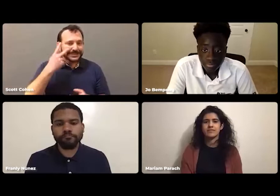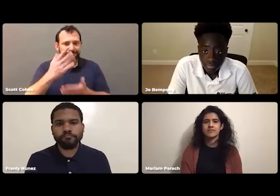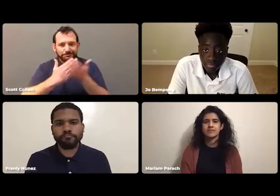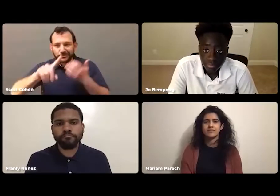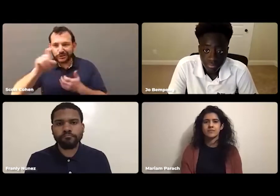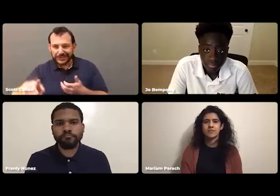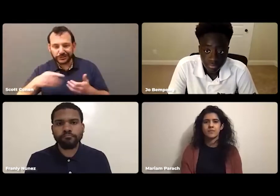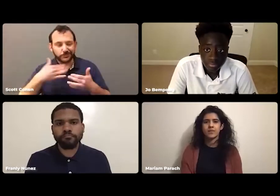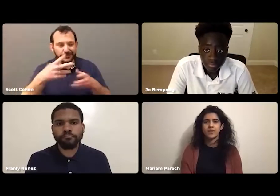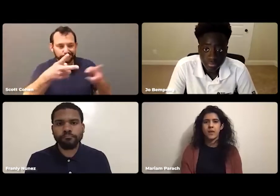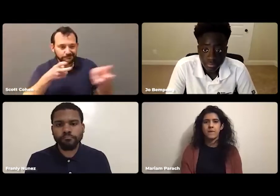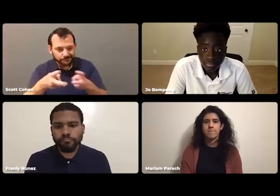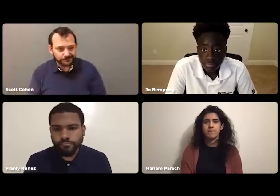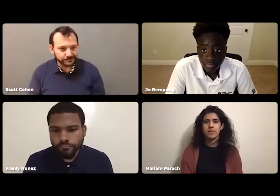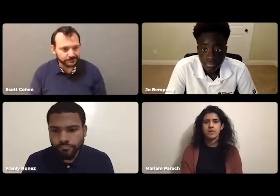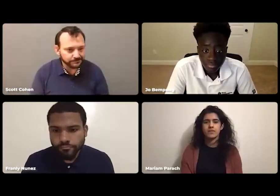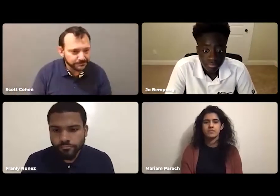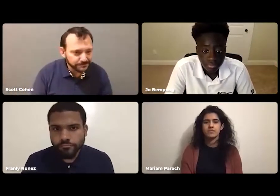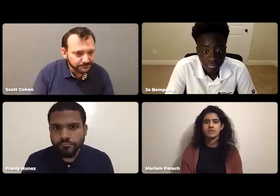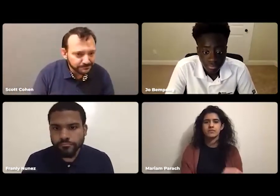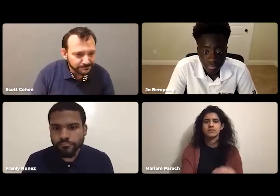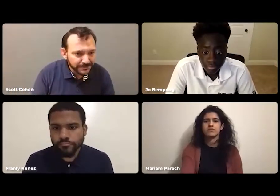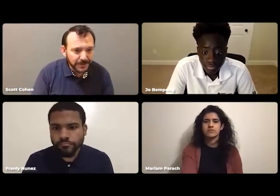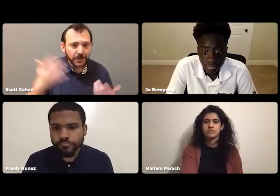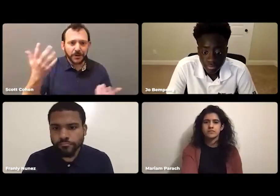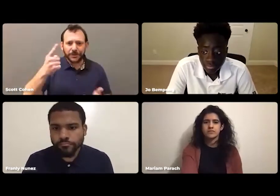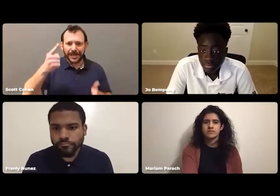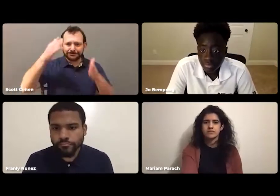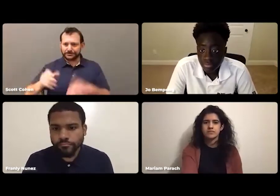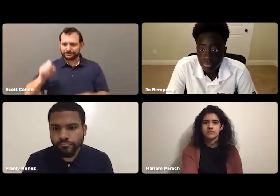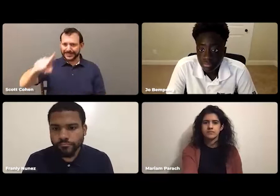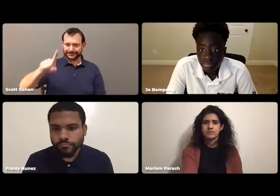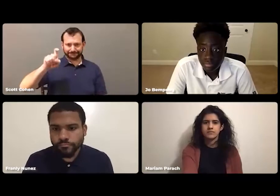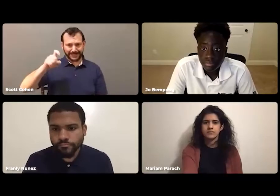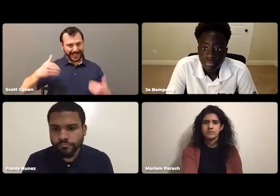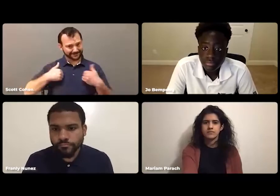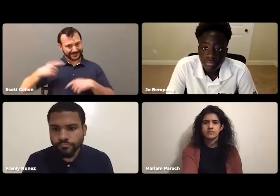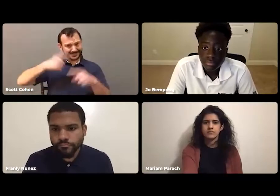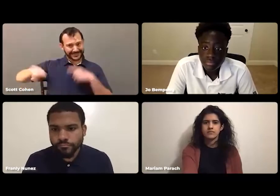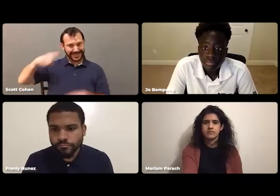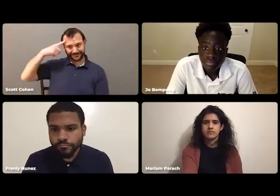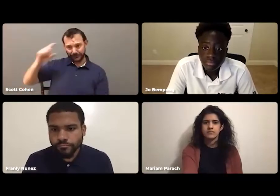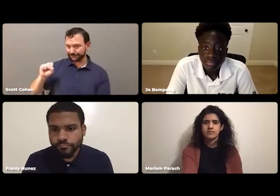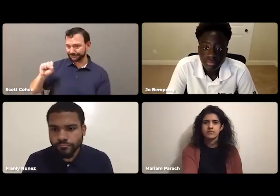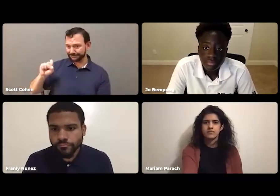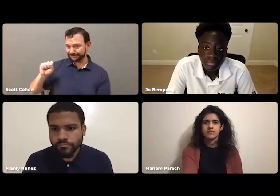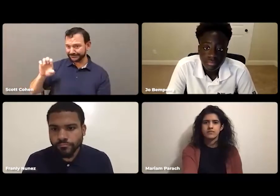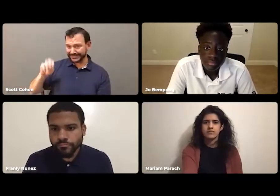to students. Okay, some questions are coming up.